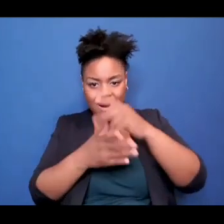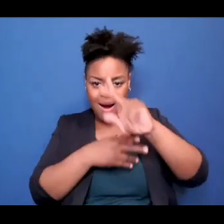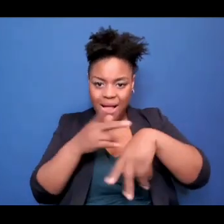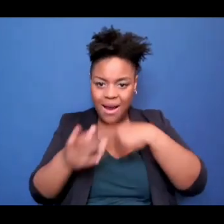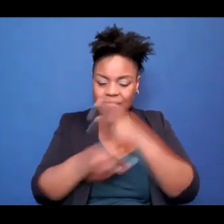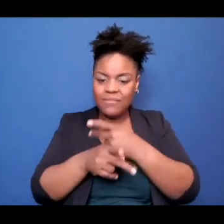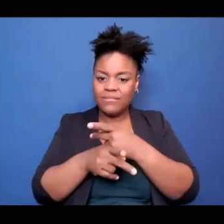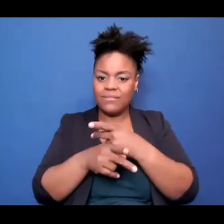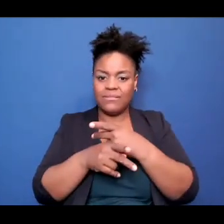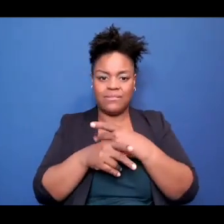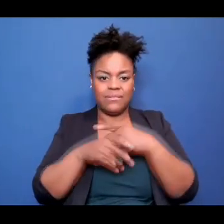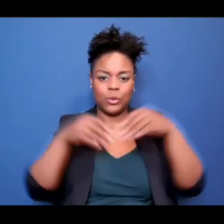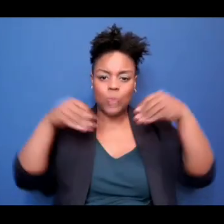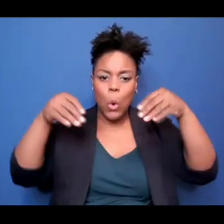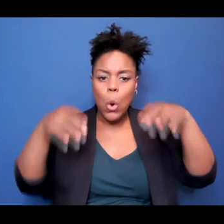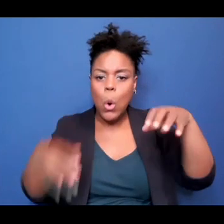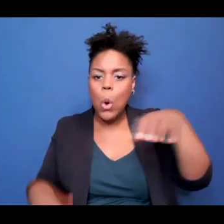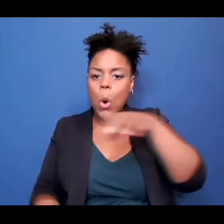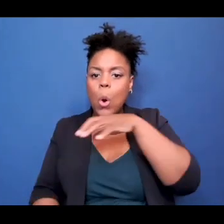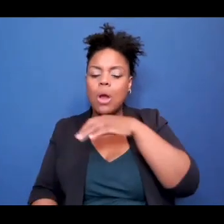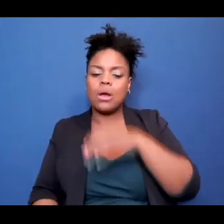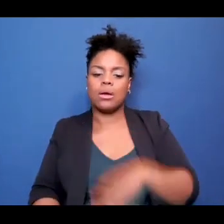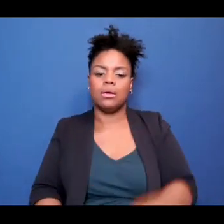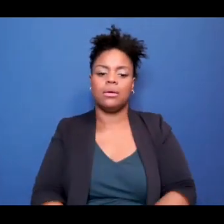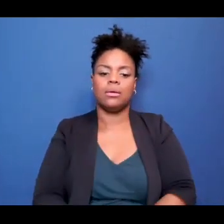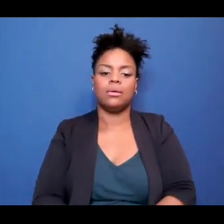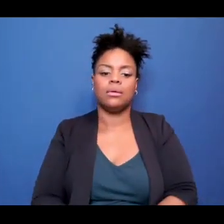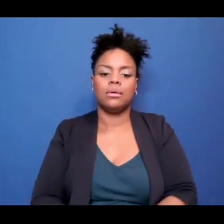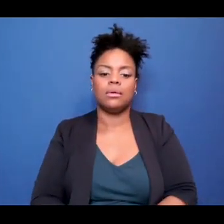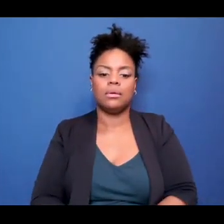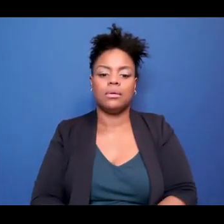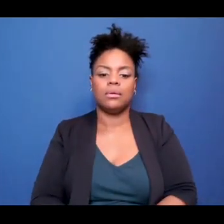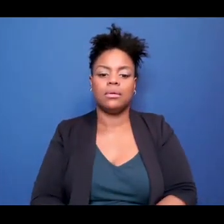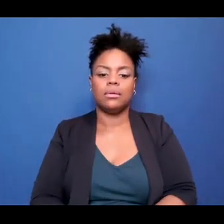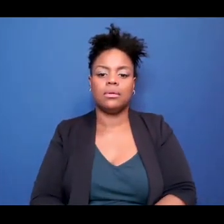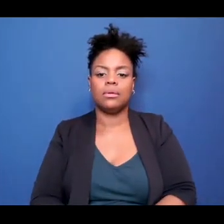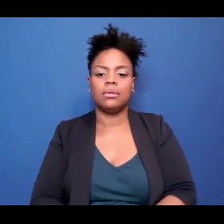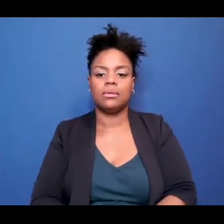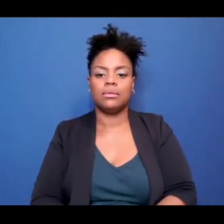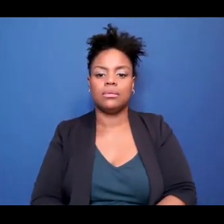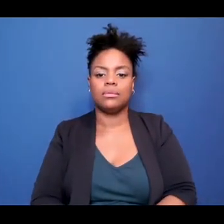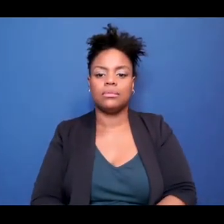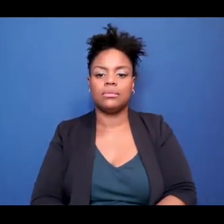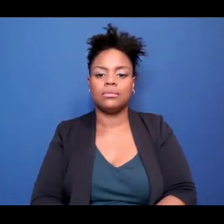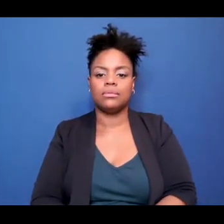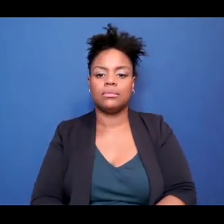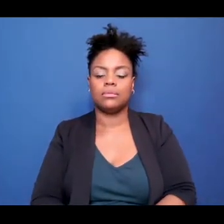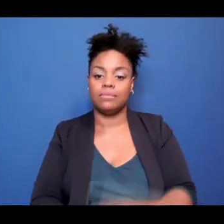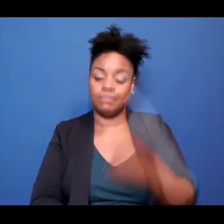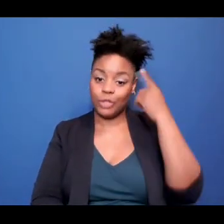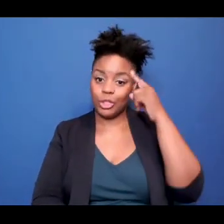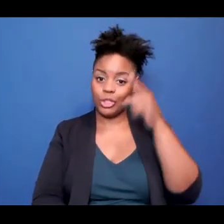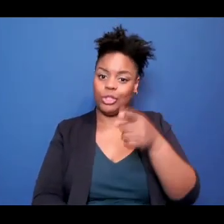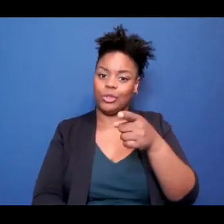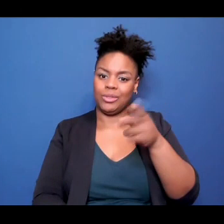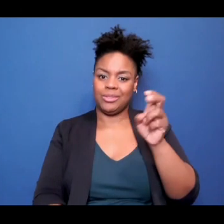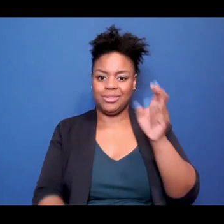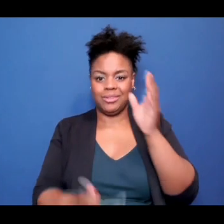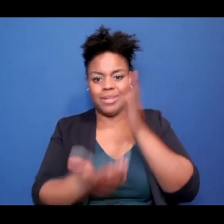ALL KIND OF RETAIL AND JUST BECAUSE YOU TARGET A REDUCTION